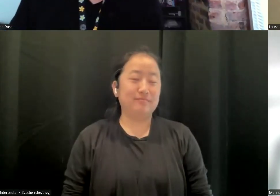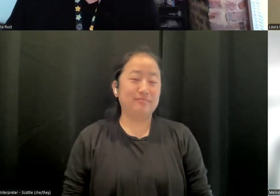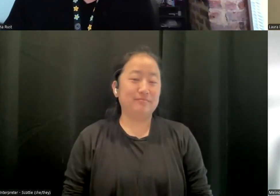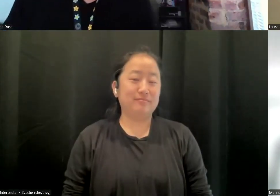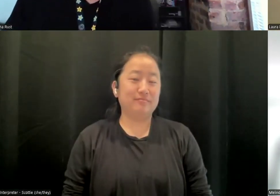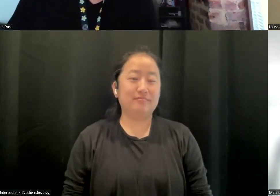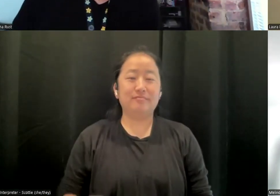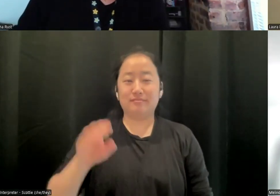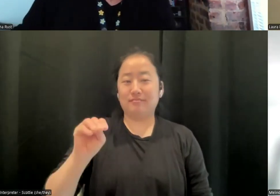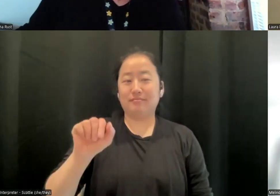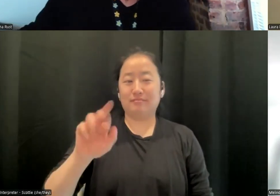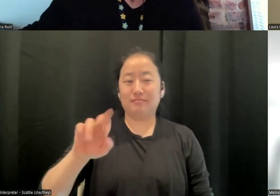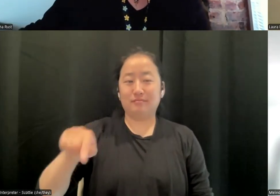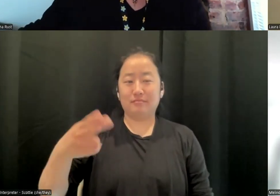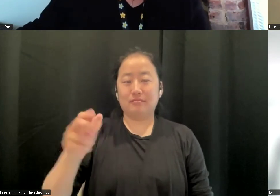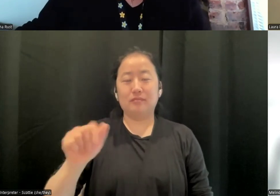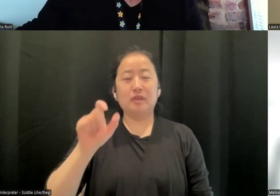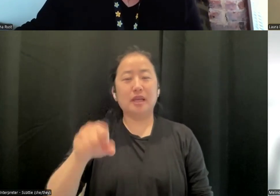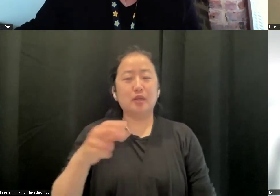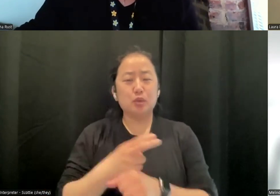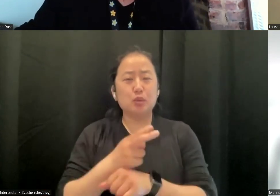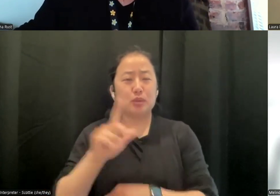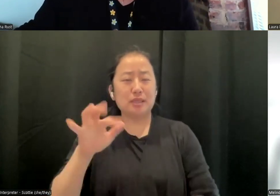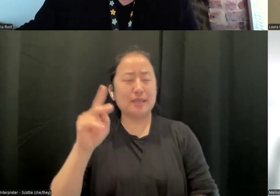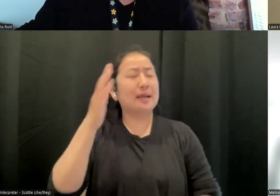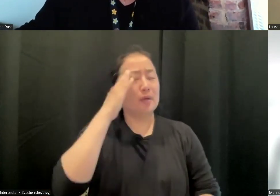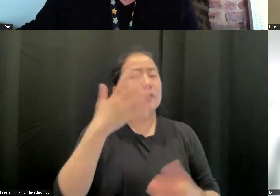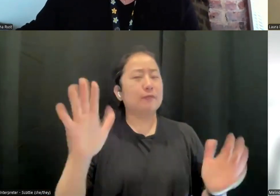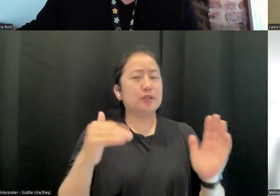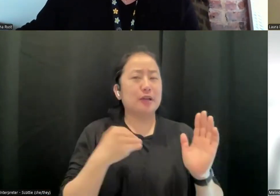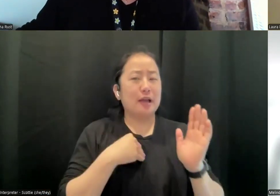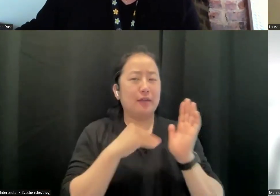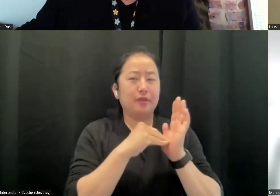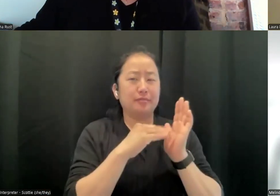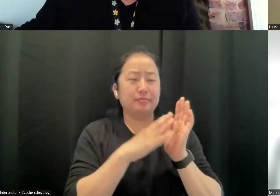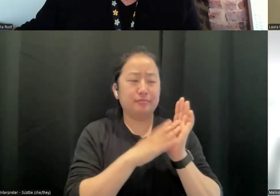are you able to just pop the link -- I know it's in the handout for the virtual tour link,